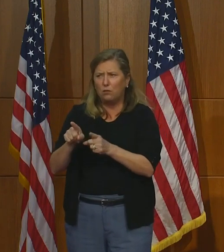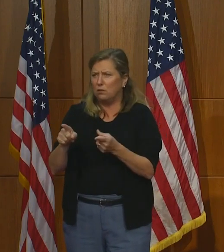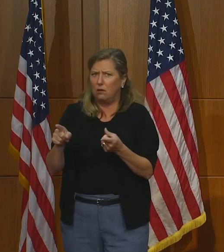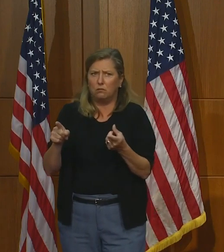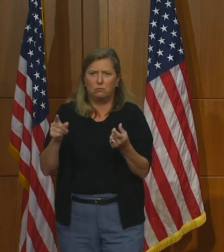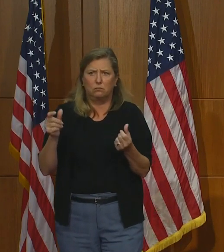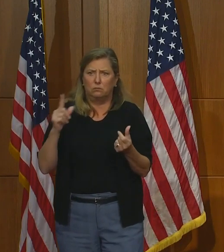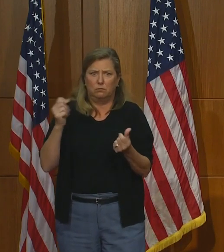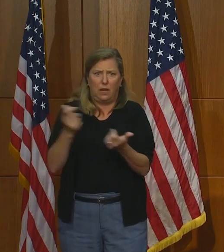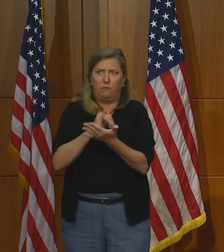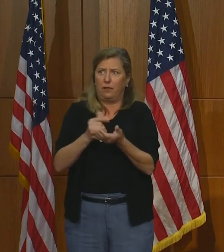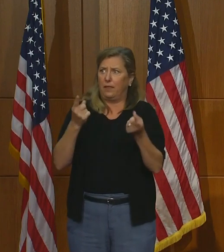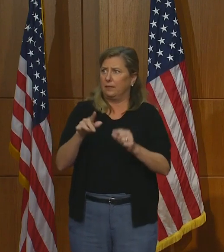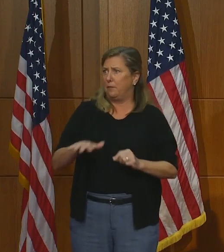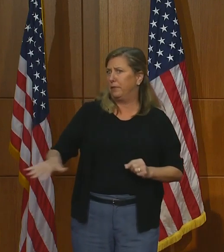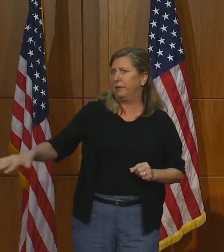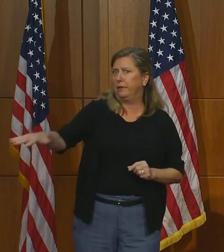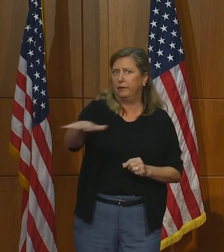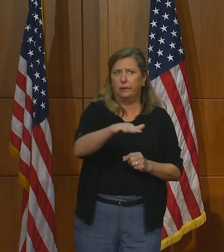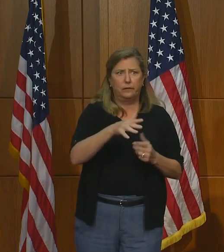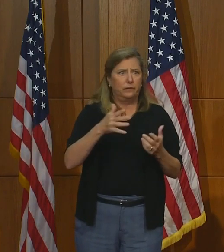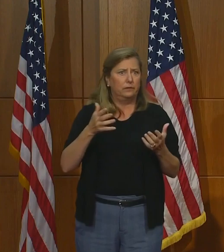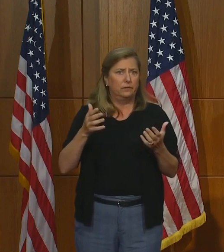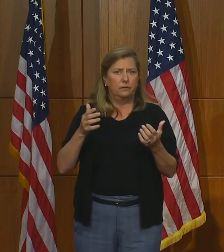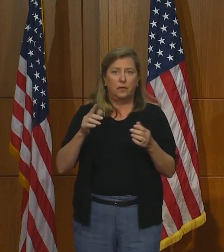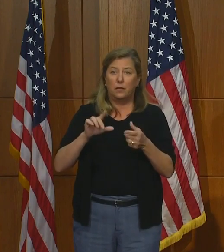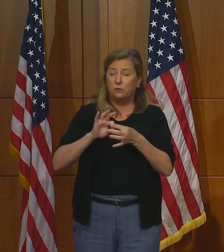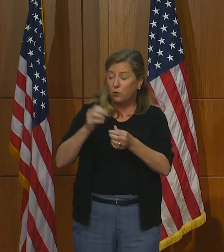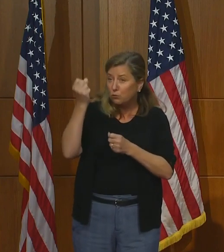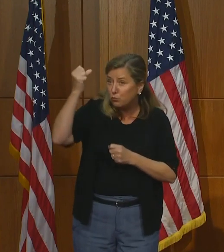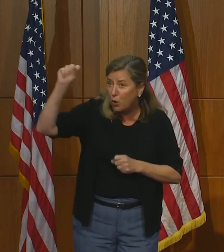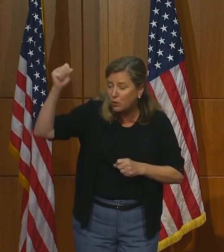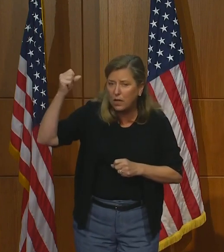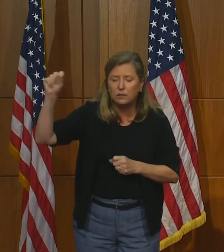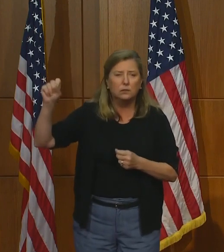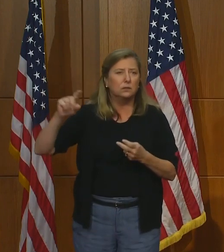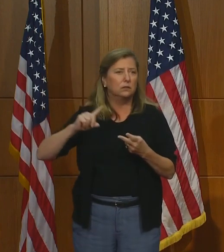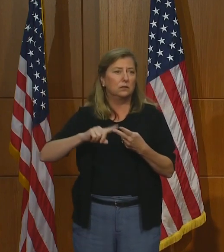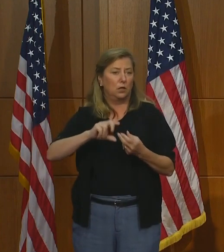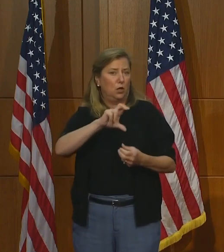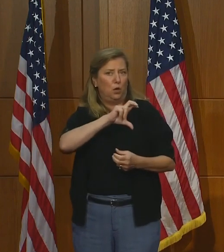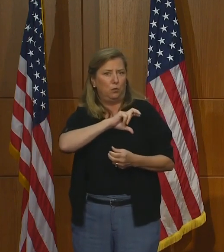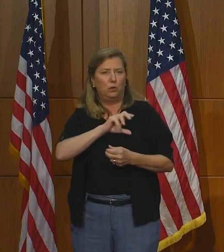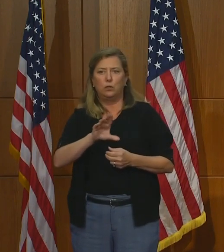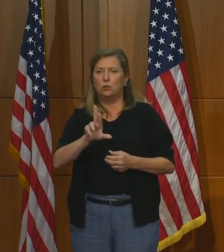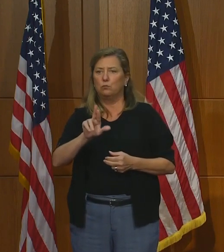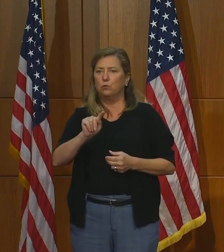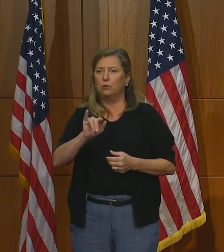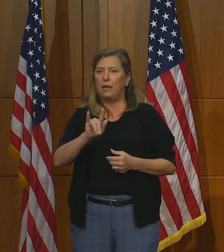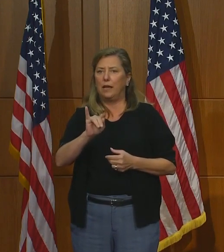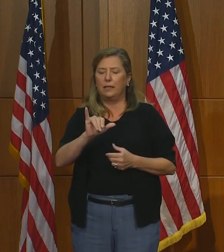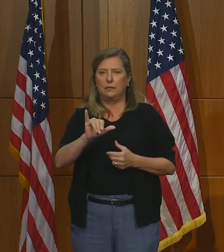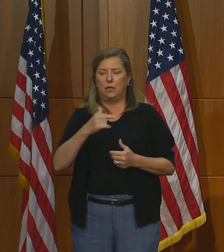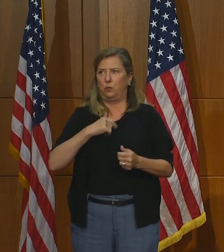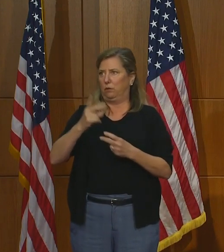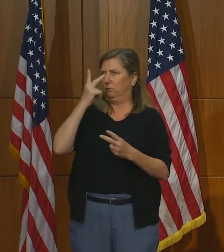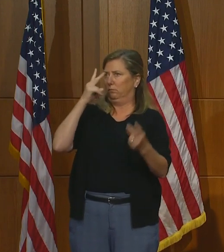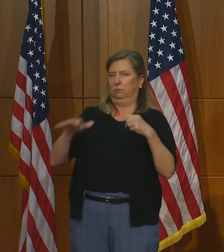BUT ALSO- ANDRE WITH WITH WHAT'S GOING ON- WITH- THE